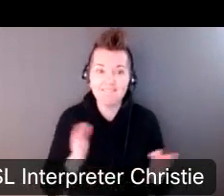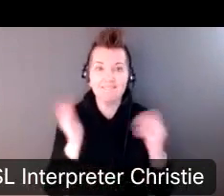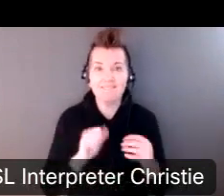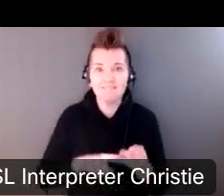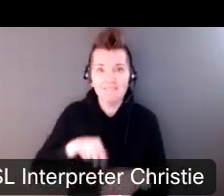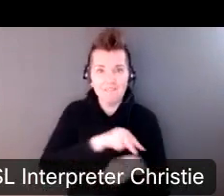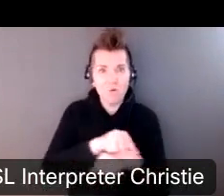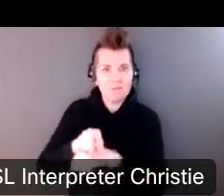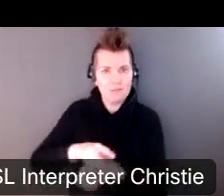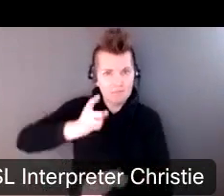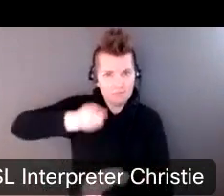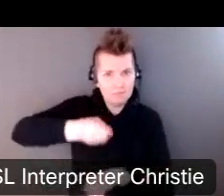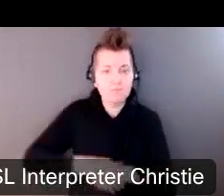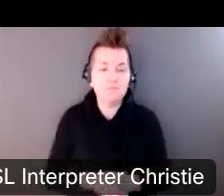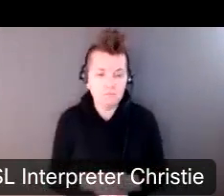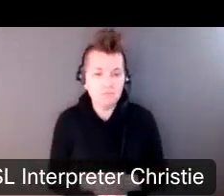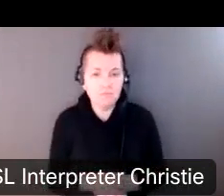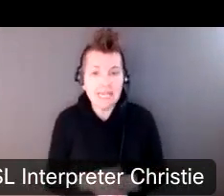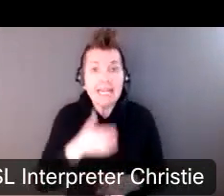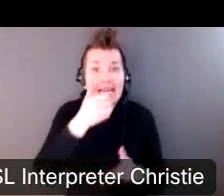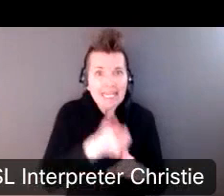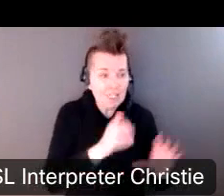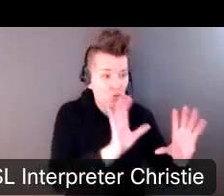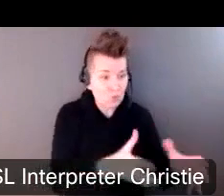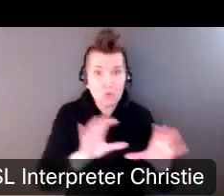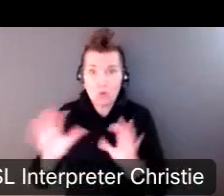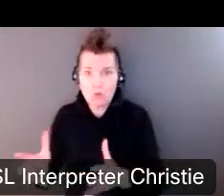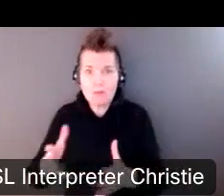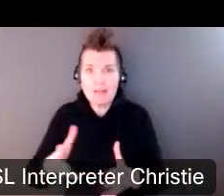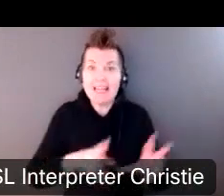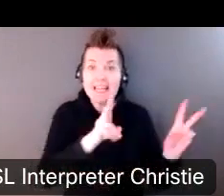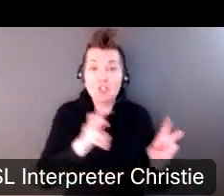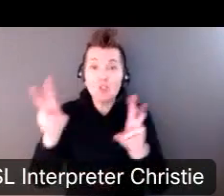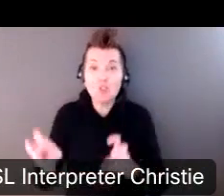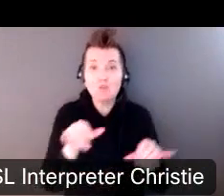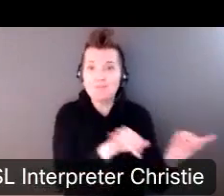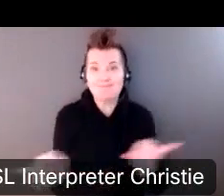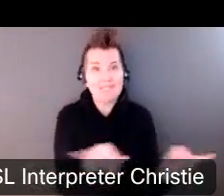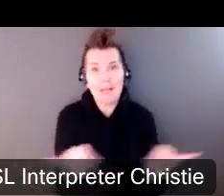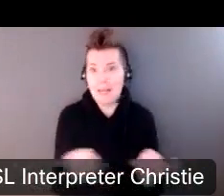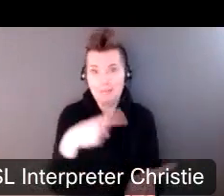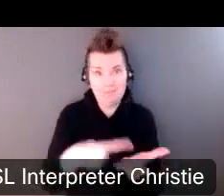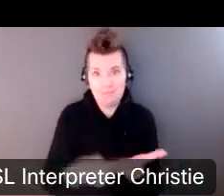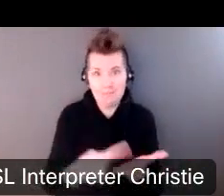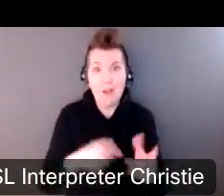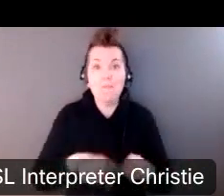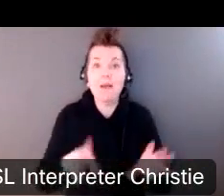Each stakeholder advisory group discussed the same issues but met separately to allow each group to dig into the details related to accessibility